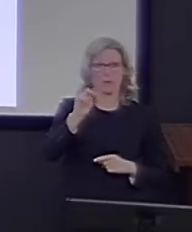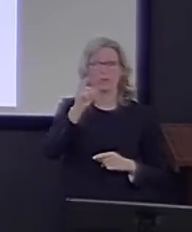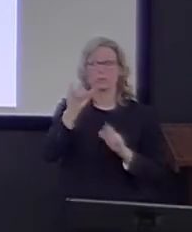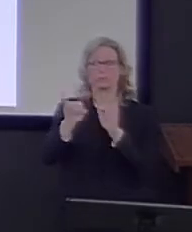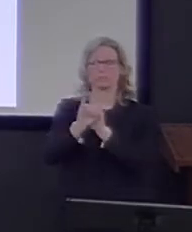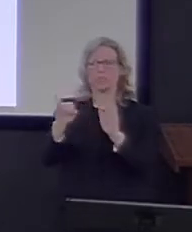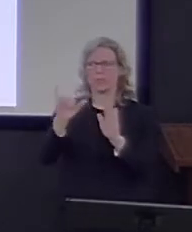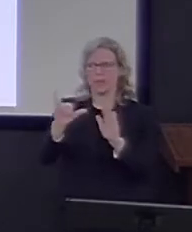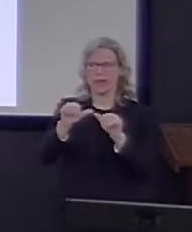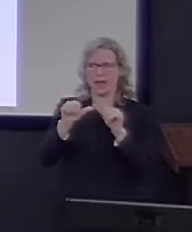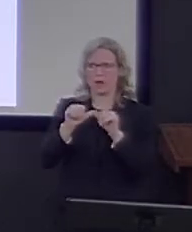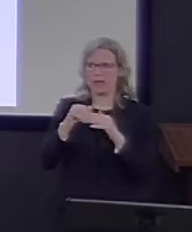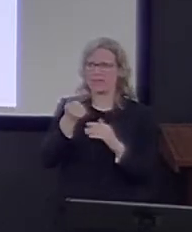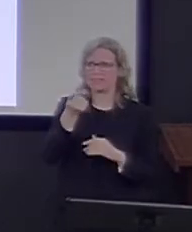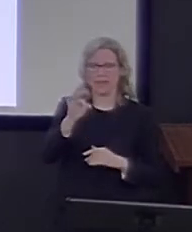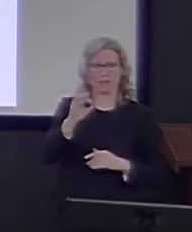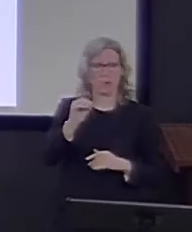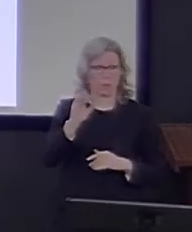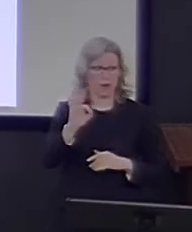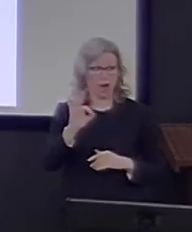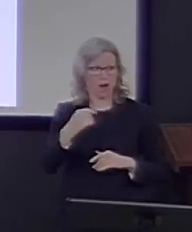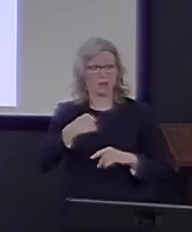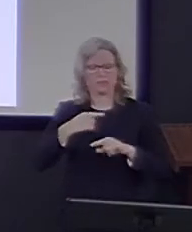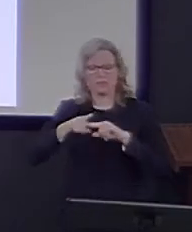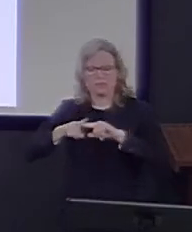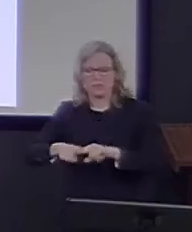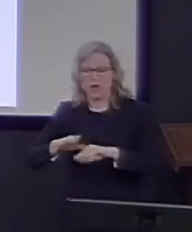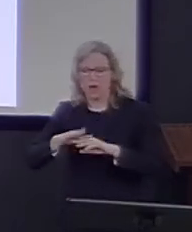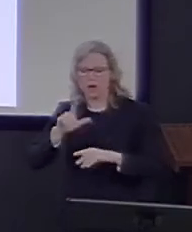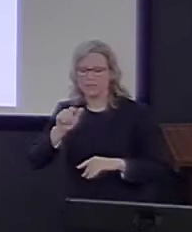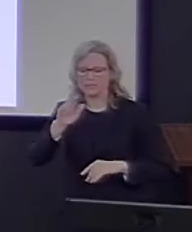and I relying on Larry Gary's translation which he did.